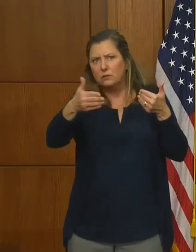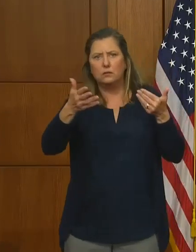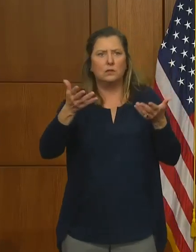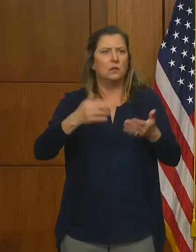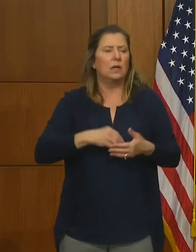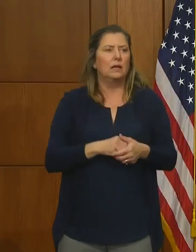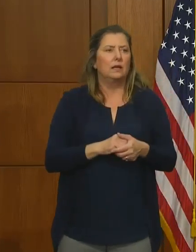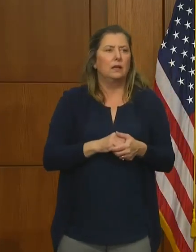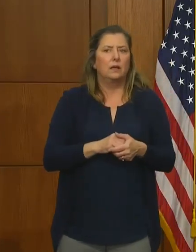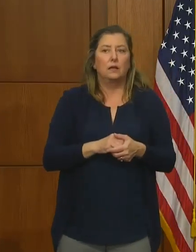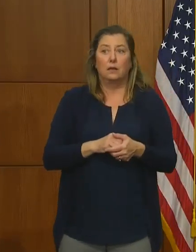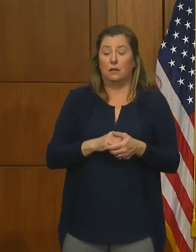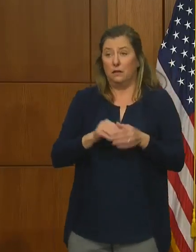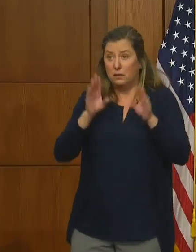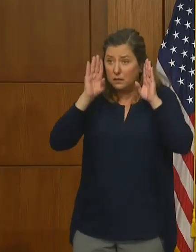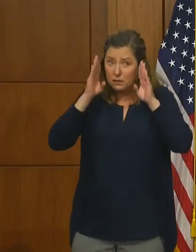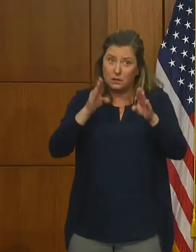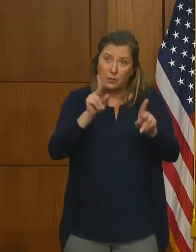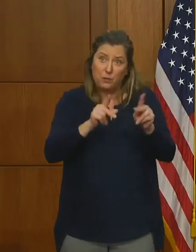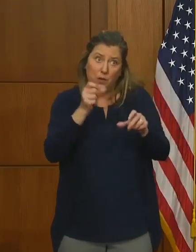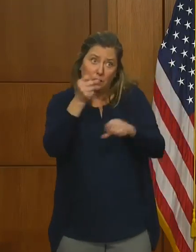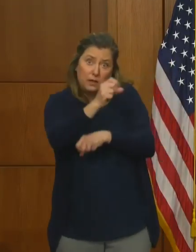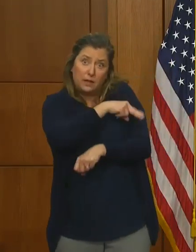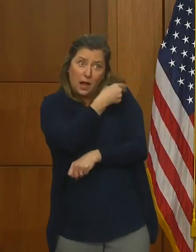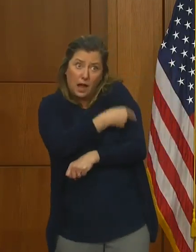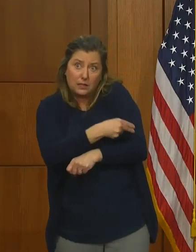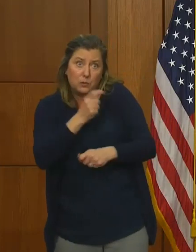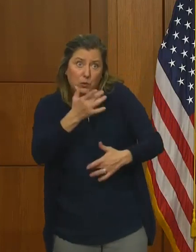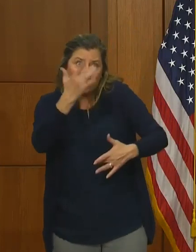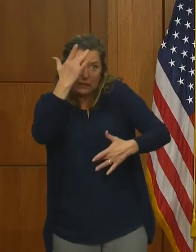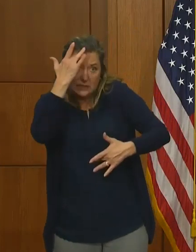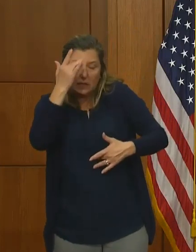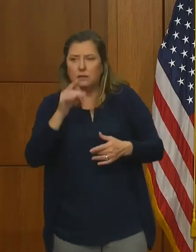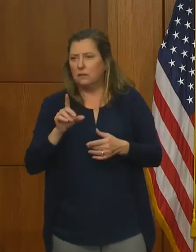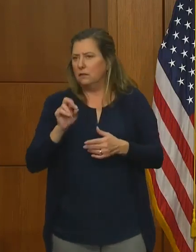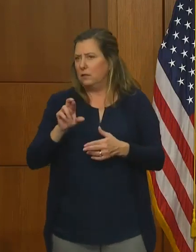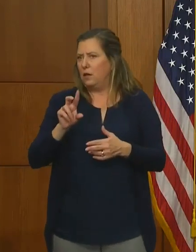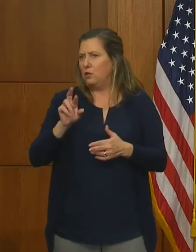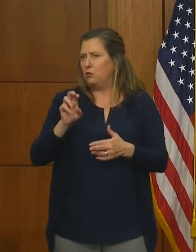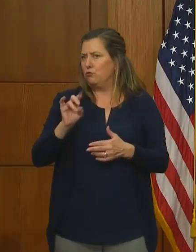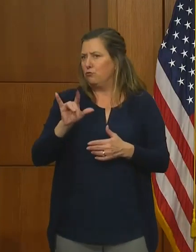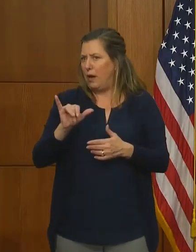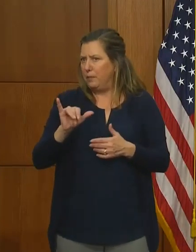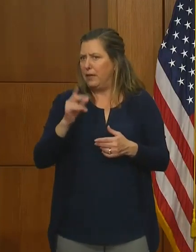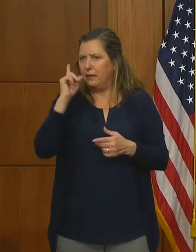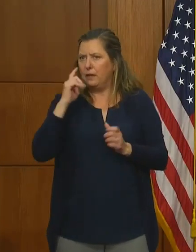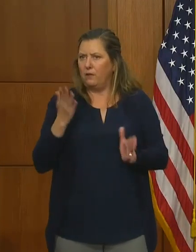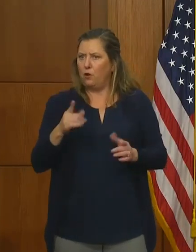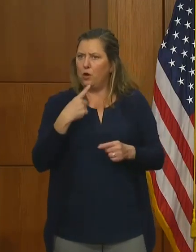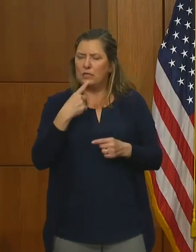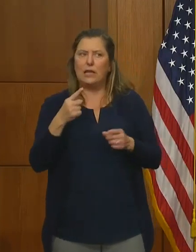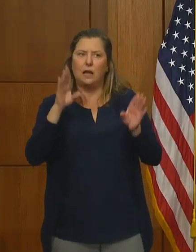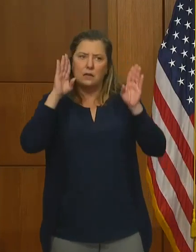OTHER HAND WE ARE VERY FORWARD FOLKS FOR FACING. OUR FOCUS WAS ON THE HOSPITALIZED SICK FOLKS